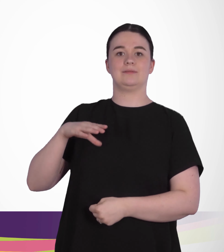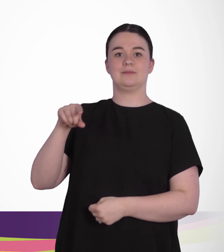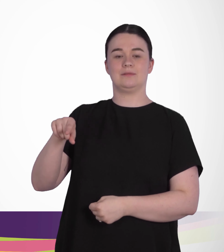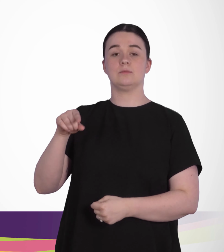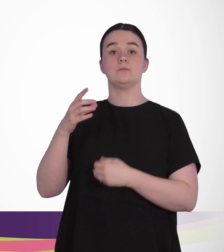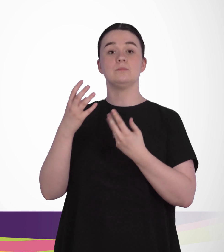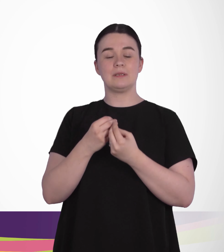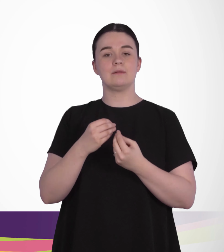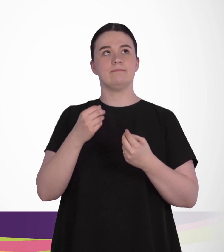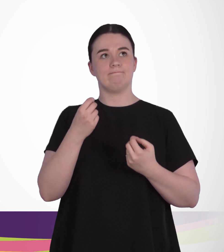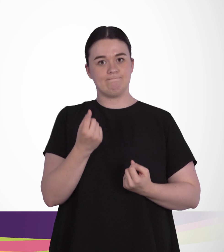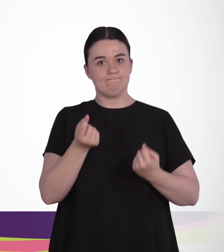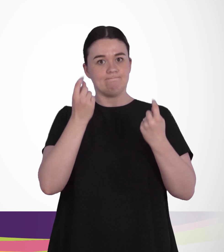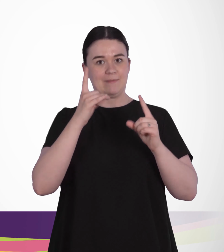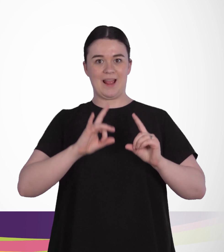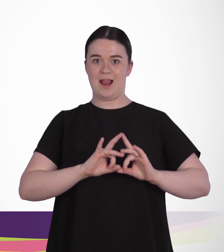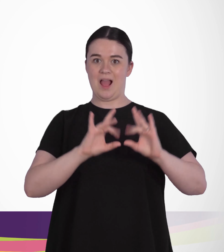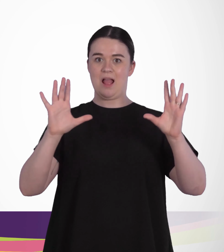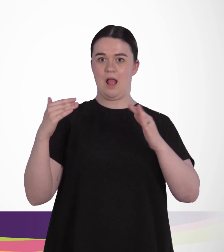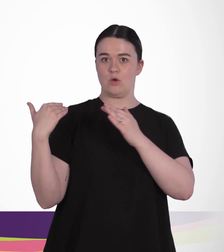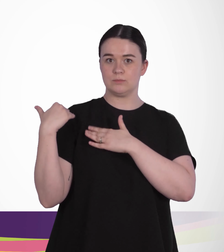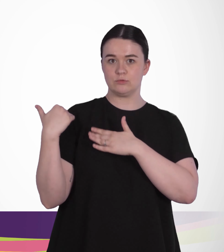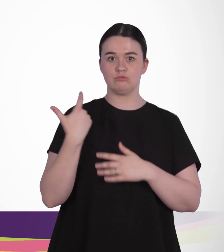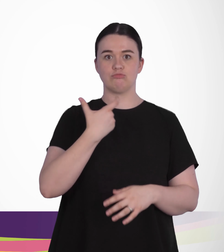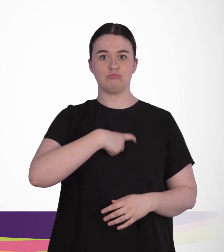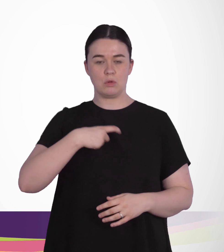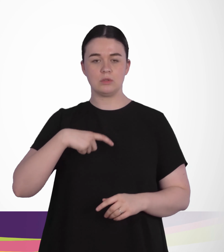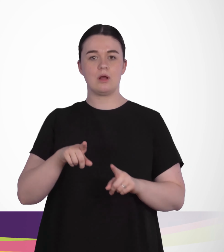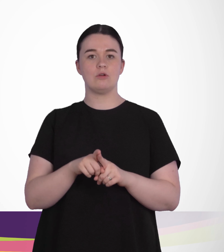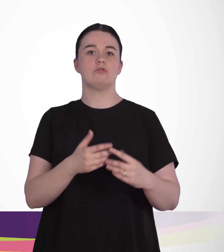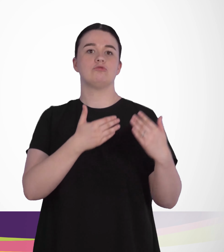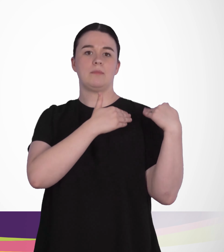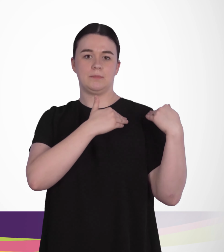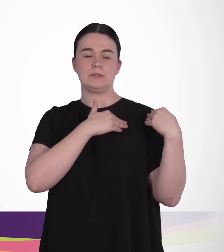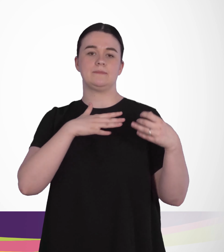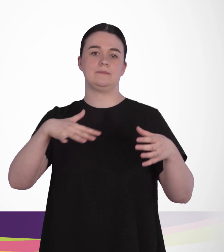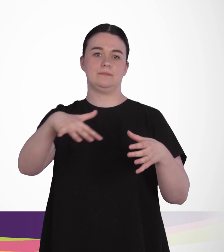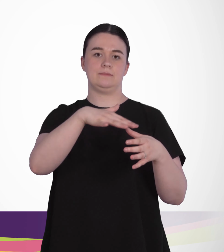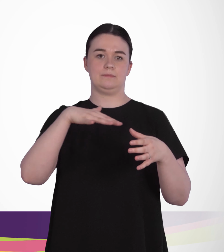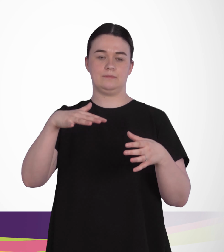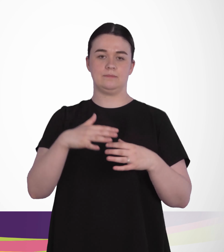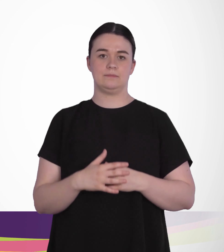with clear accountability and roles and responsibilities.